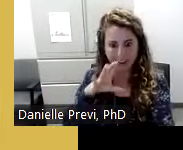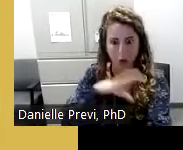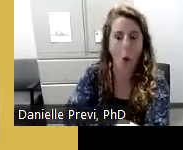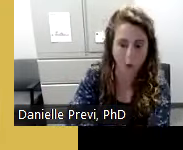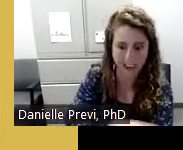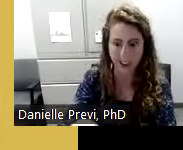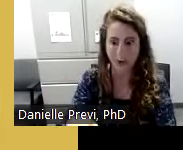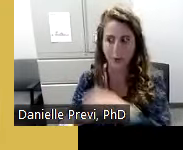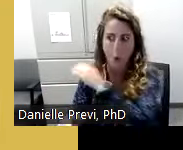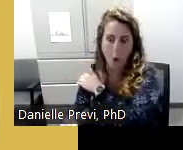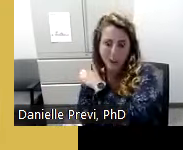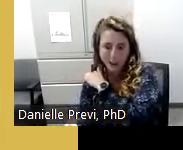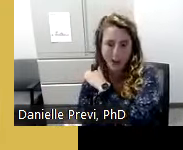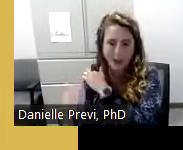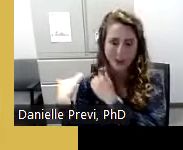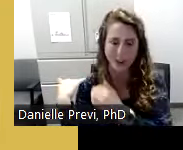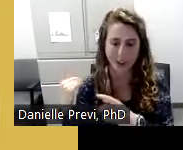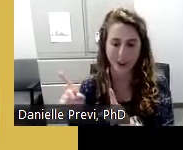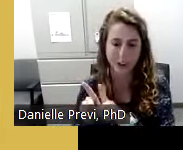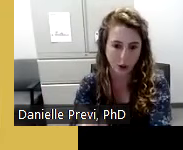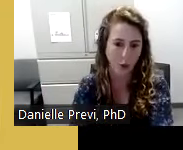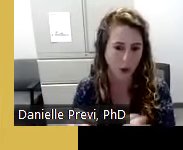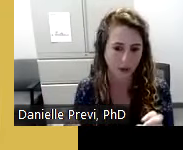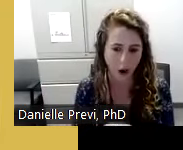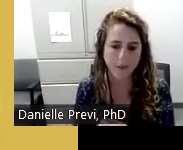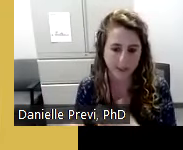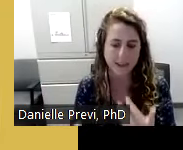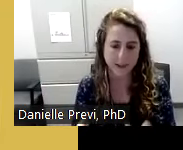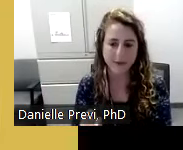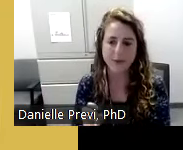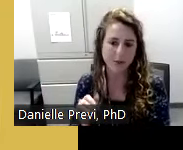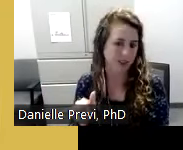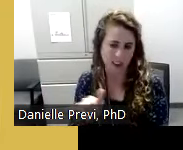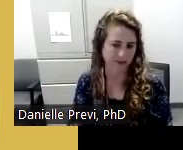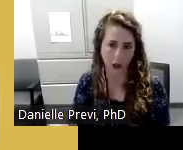can be uncomfortable at first, for example, when you have a deaf-blind person who might be using